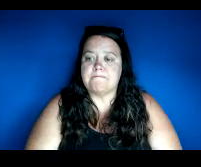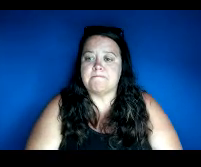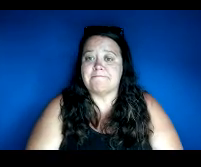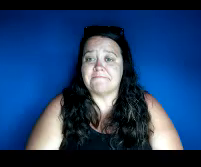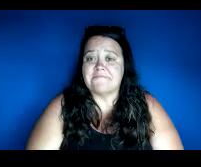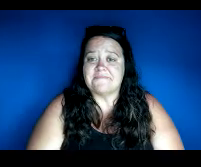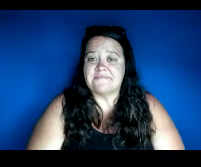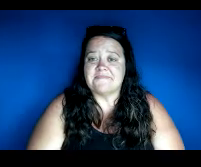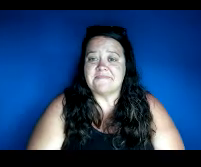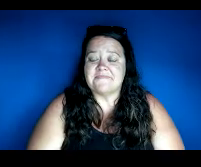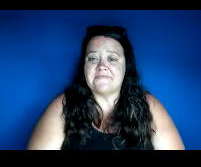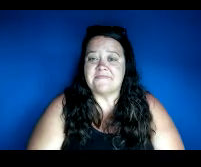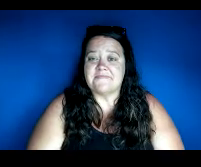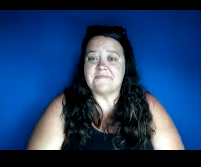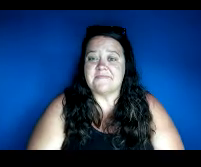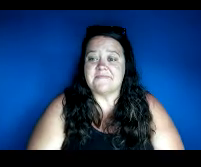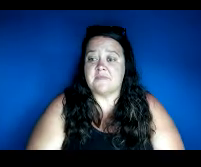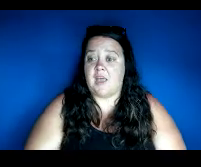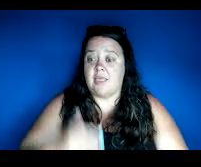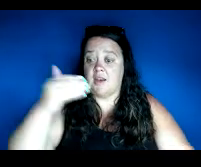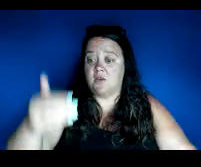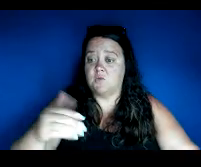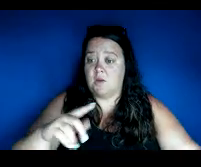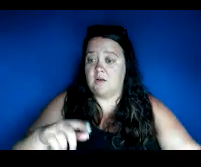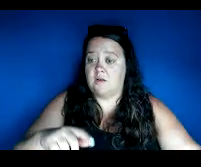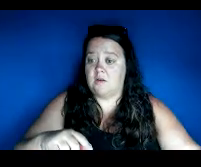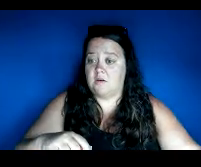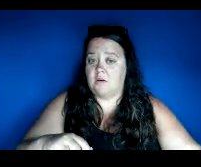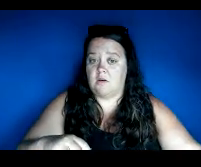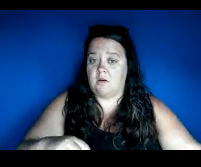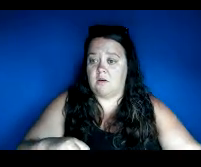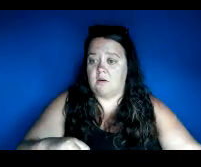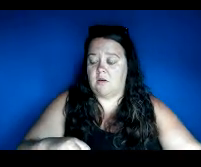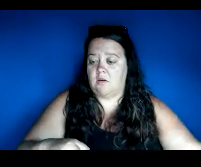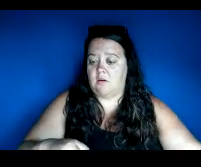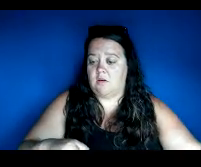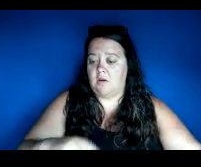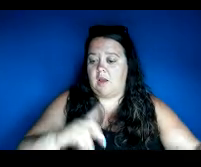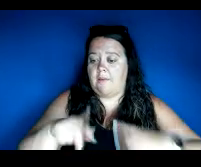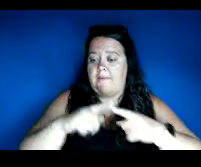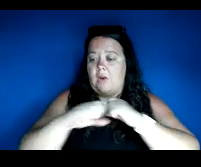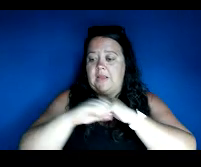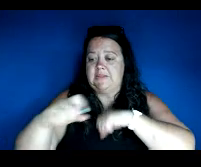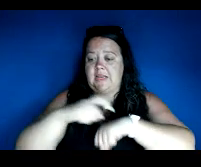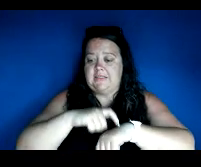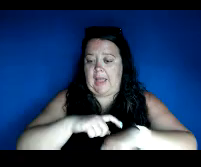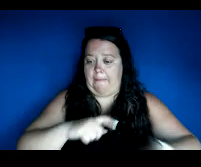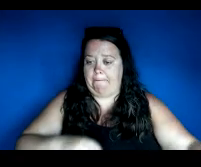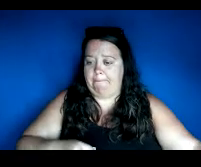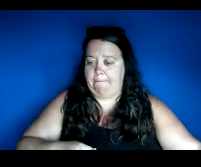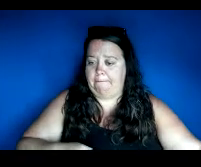I'm happy to jump on the next one too, Nate, about the extended time- - Yeah. Going in. - Go for it. So one of the really cool things that UVM provides,